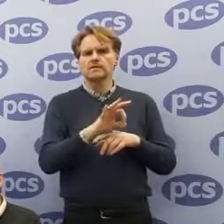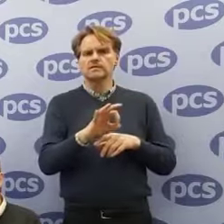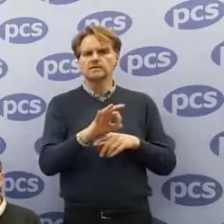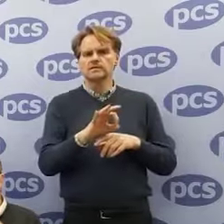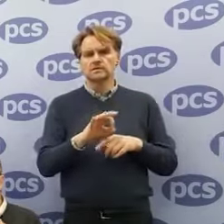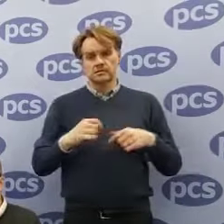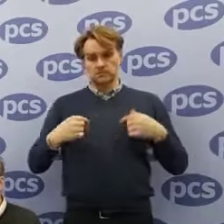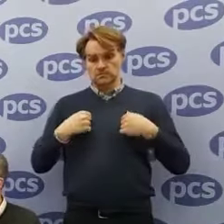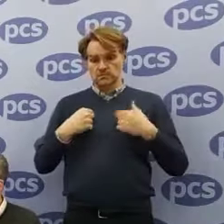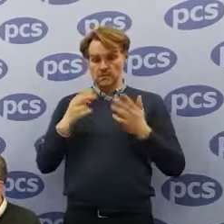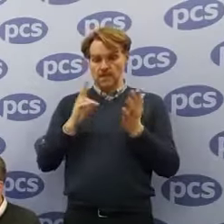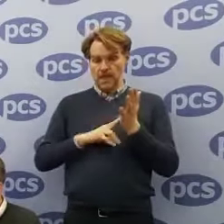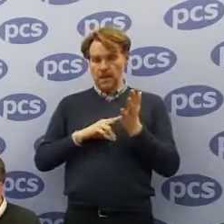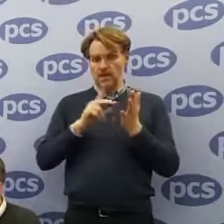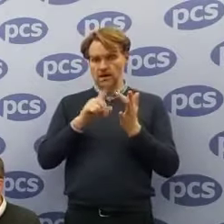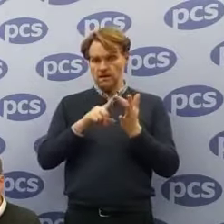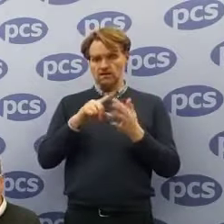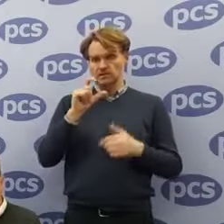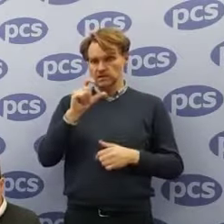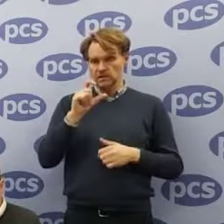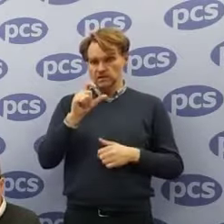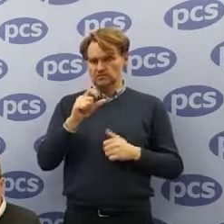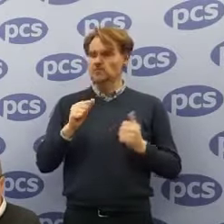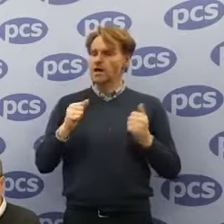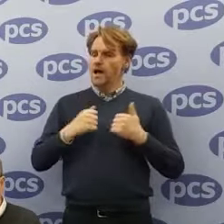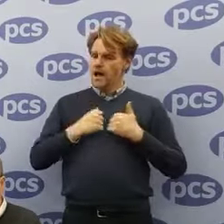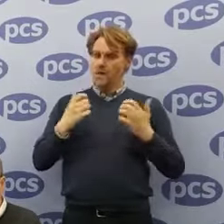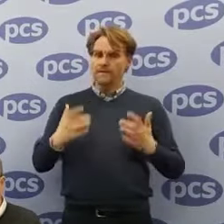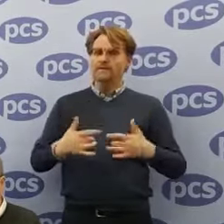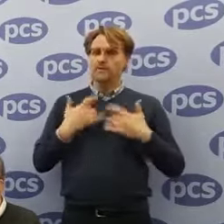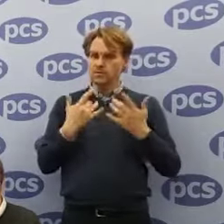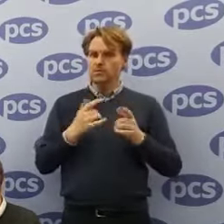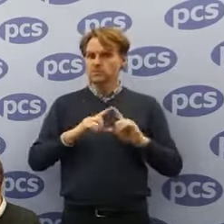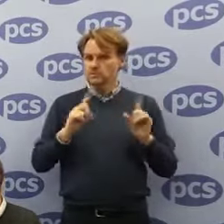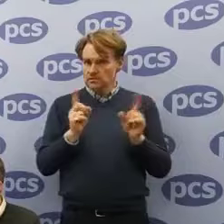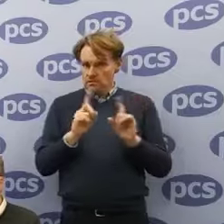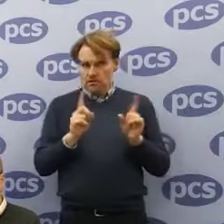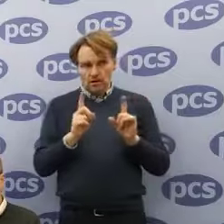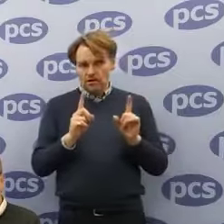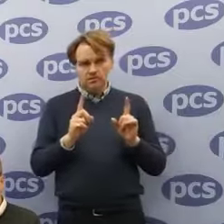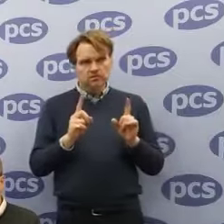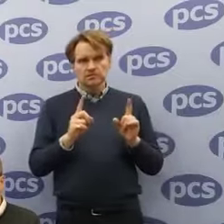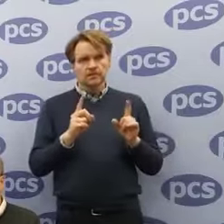that if any office or any branch of the union or group of the union, wants to